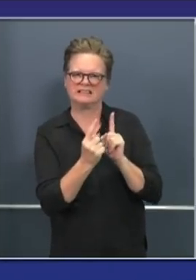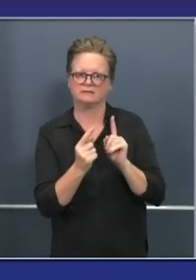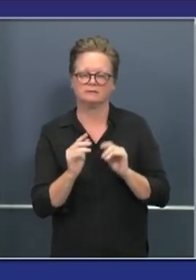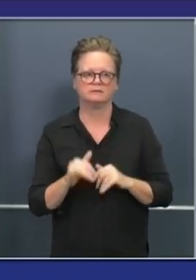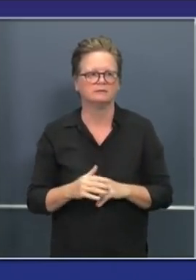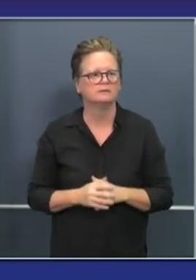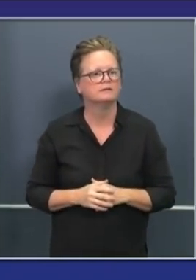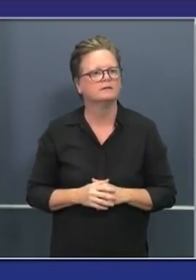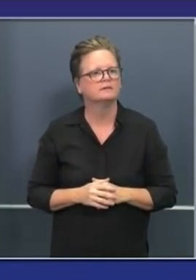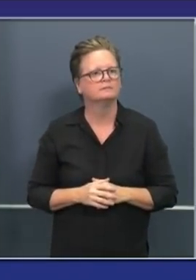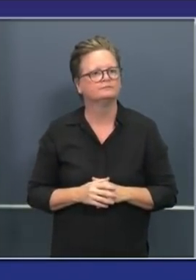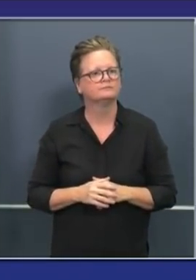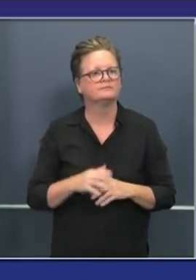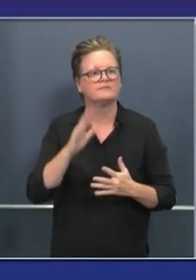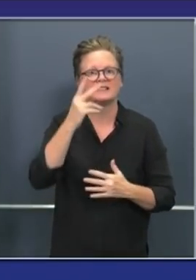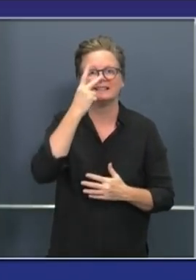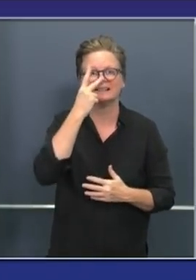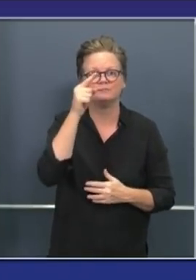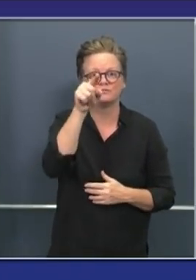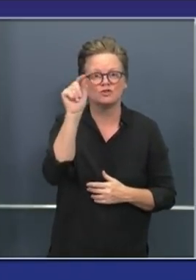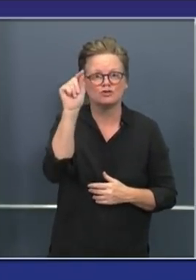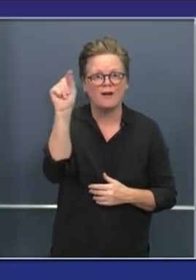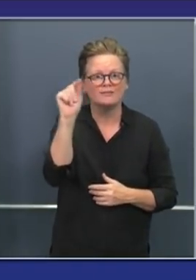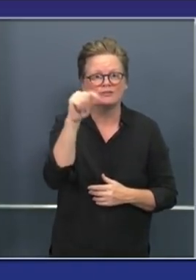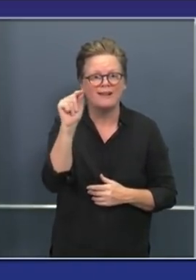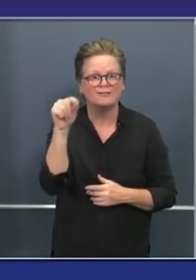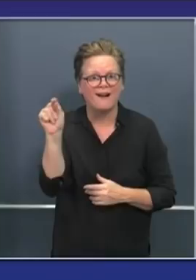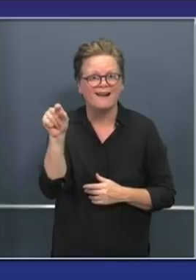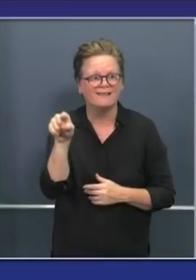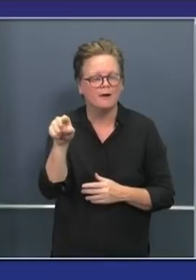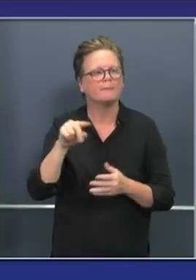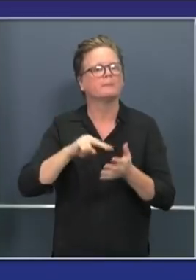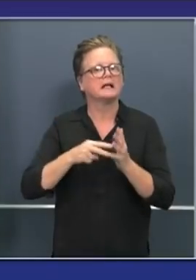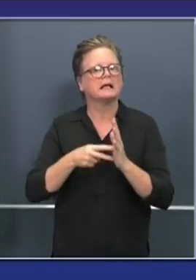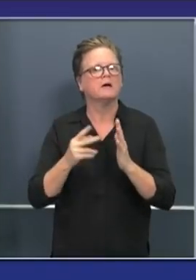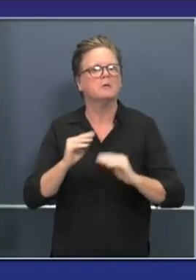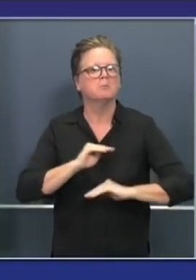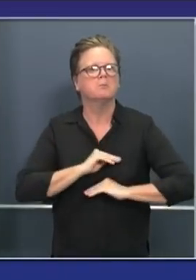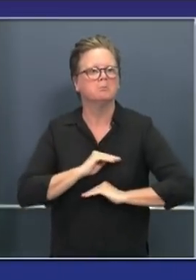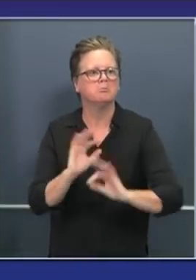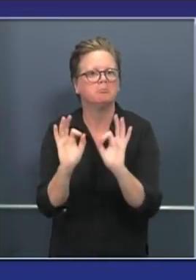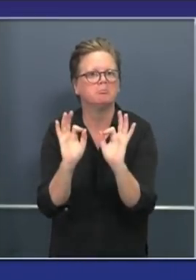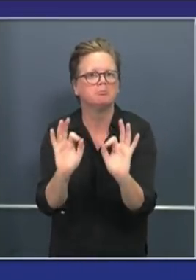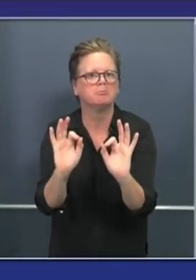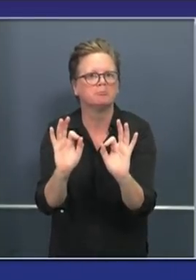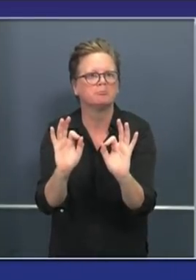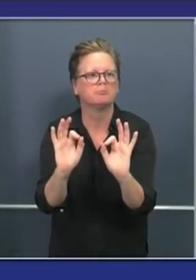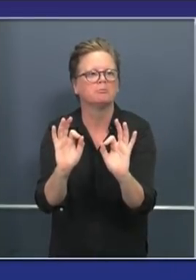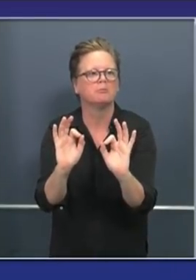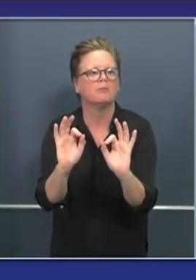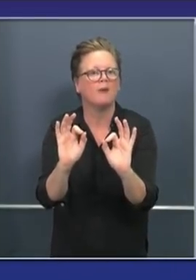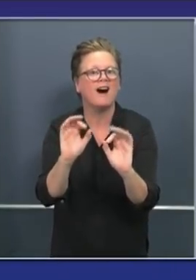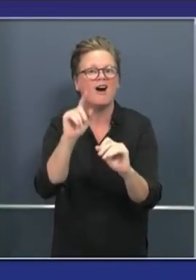WHERE EACH OF THESE LISTED COUNTIES IS MEETING THE MEASURE AND WHERE YOU SEE A NUMBER, WE ARE TRACKING THAT NUMBER TO